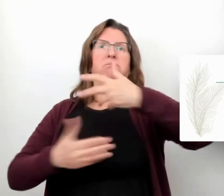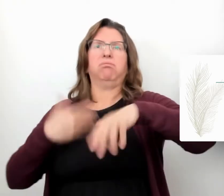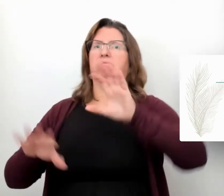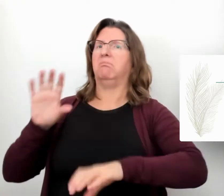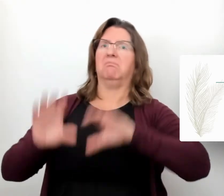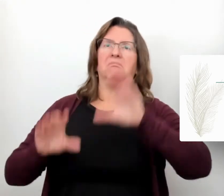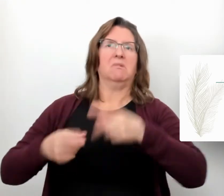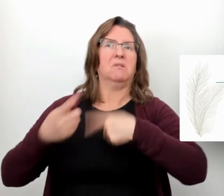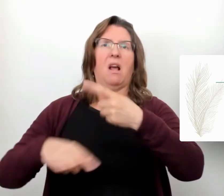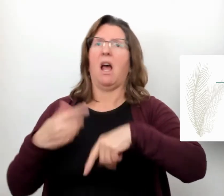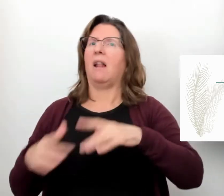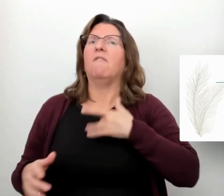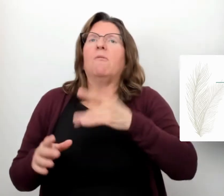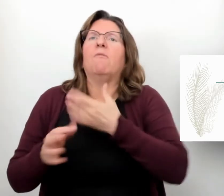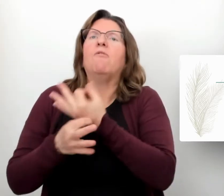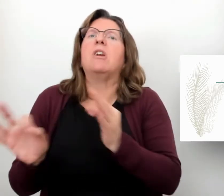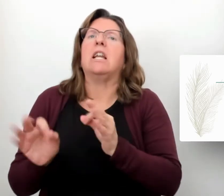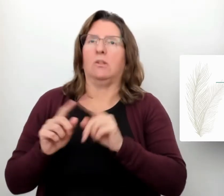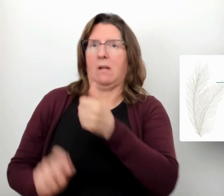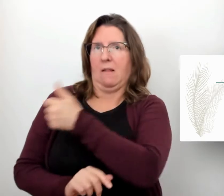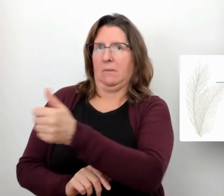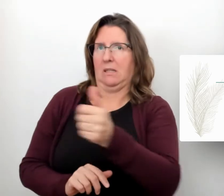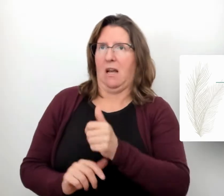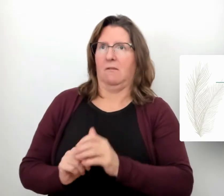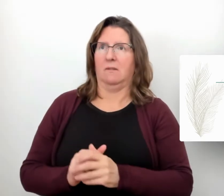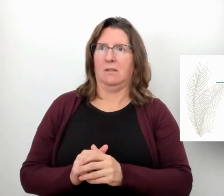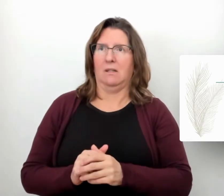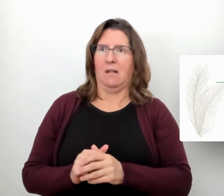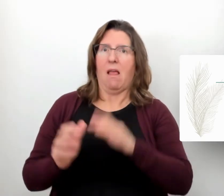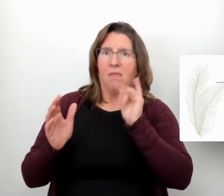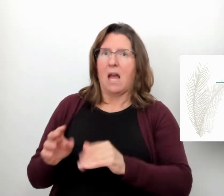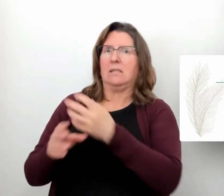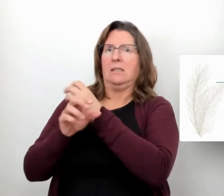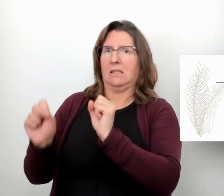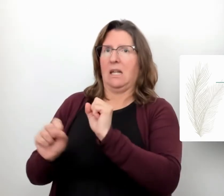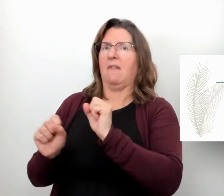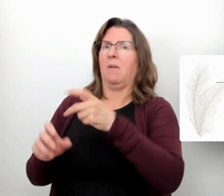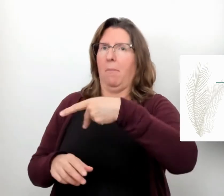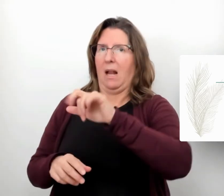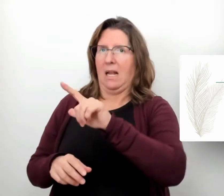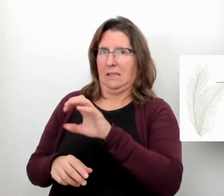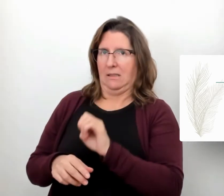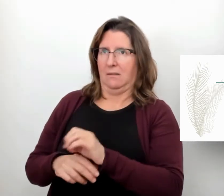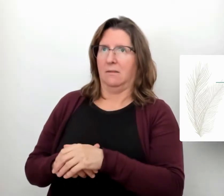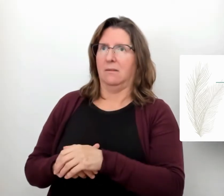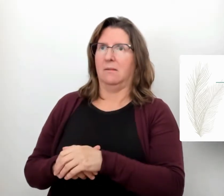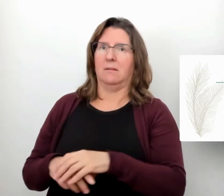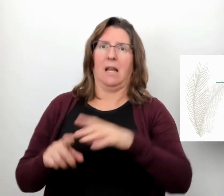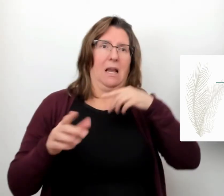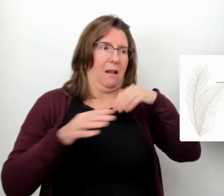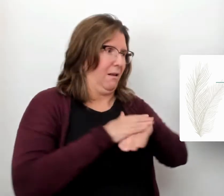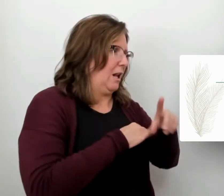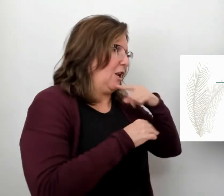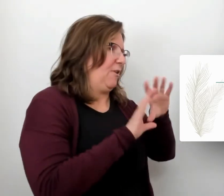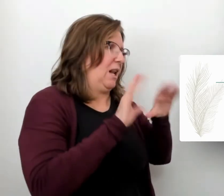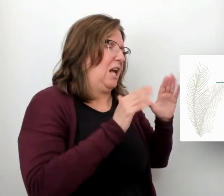It's good for them to have a space where they feel comfortable and can sign with others and just be themselves.